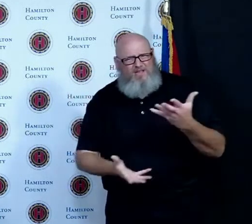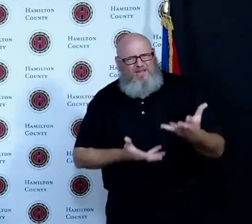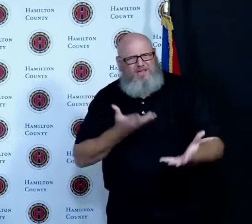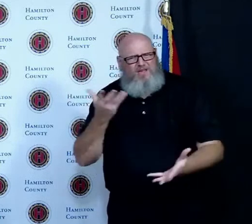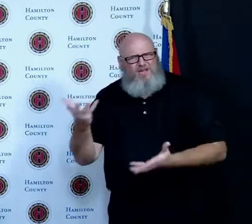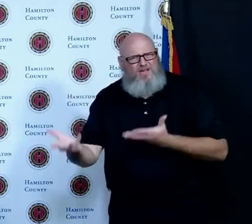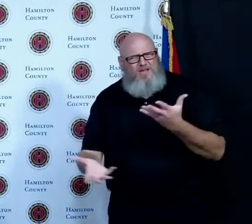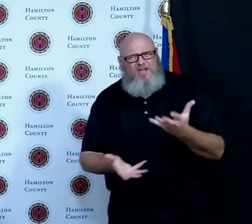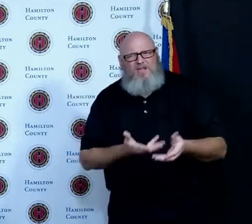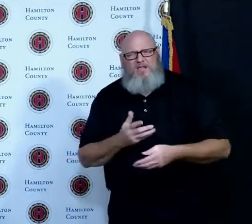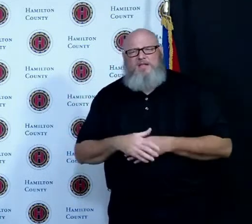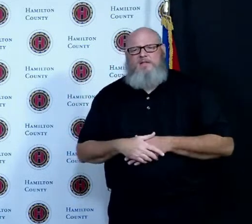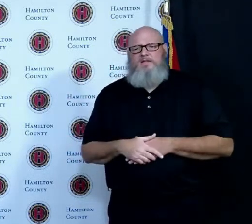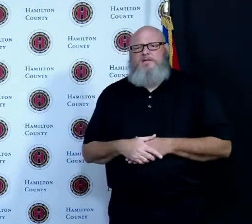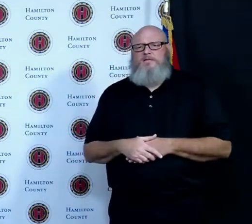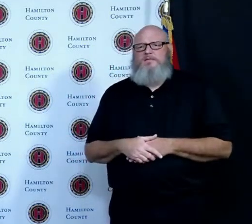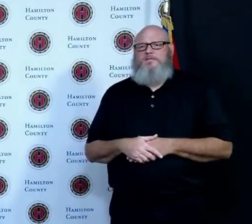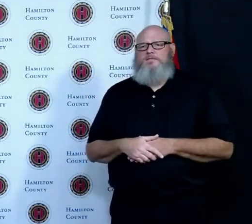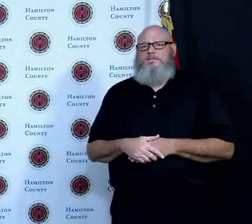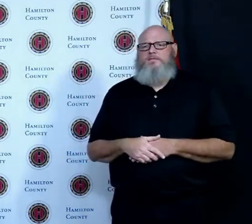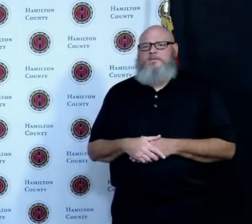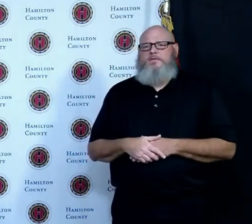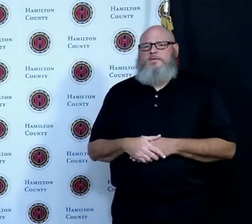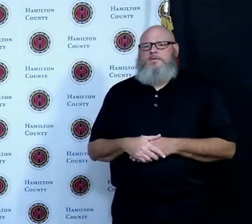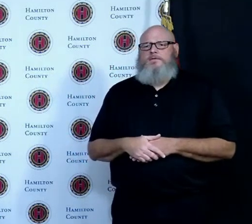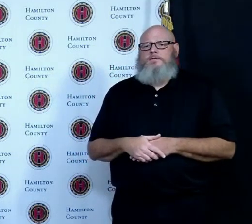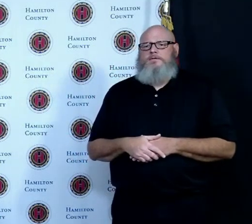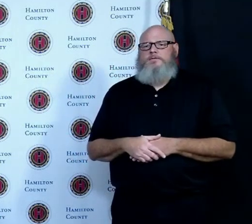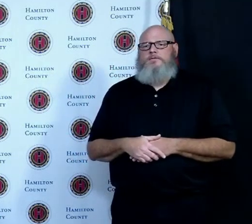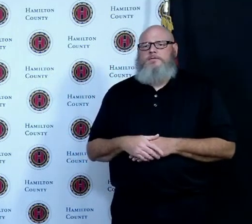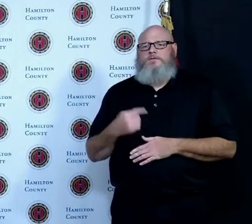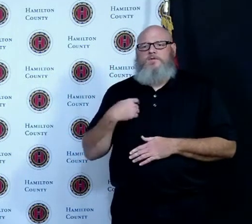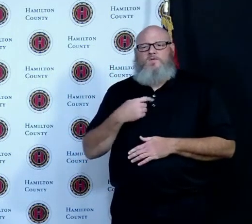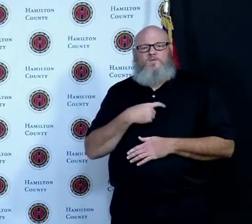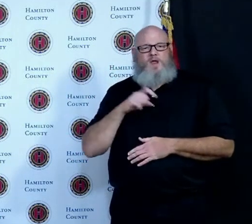have to see what kind of vaccine comes from other providers and to see what kind of an impact that